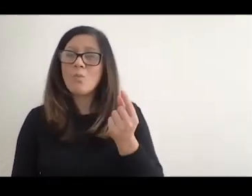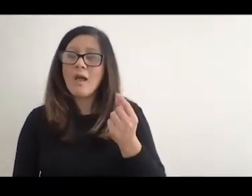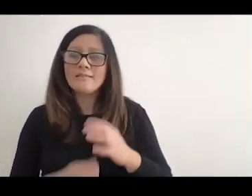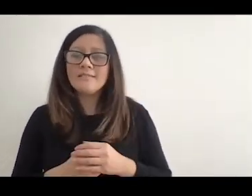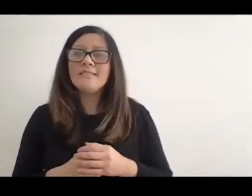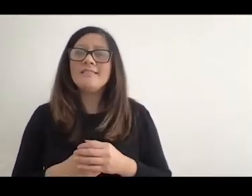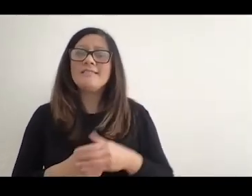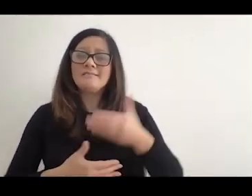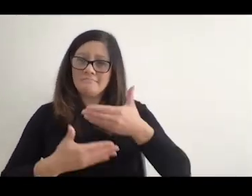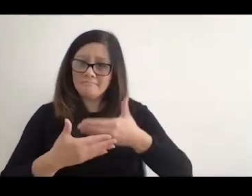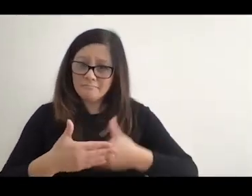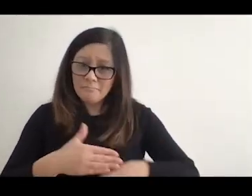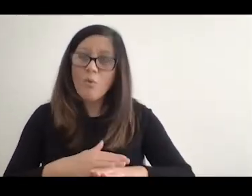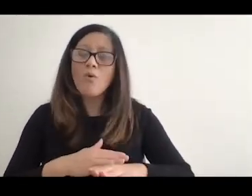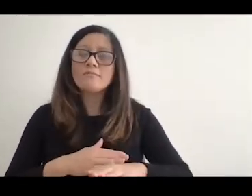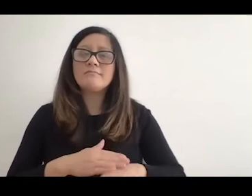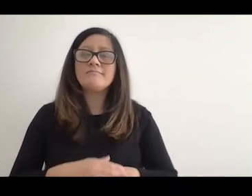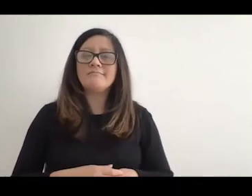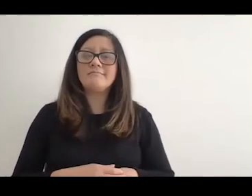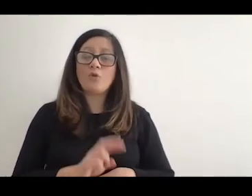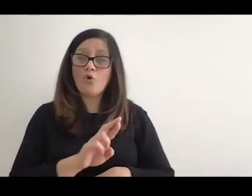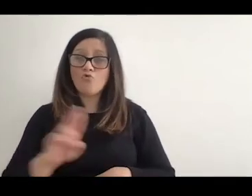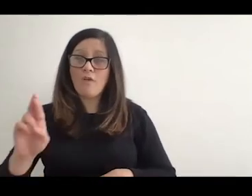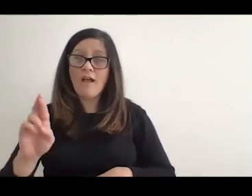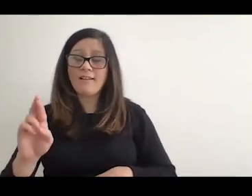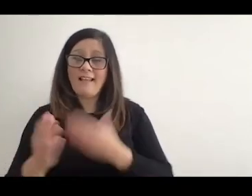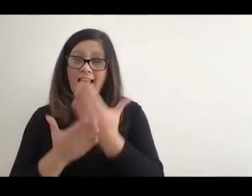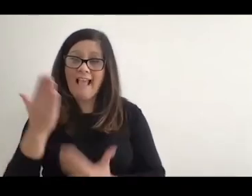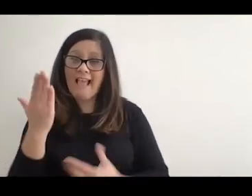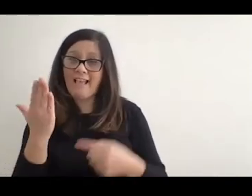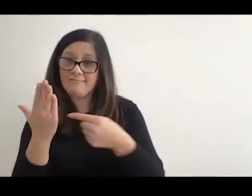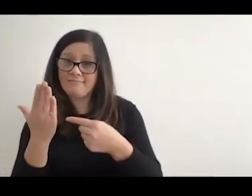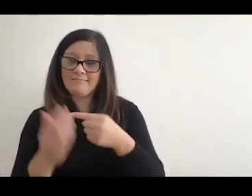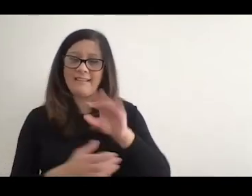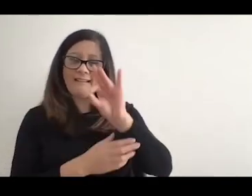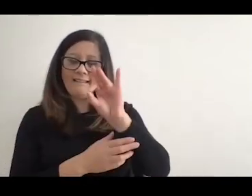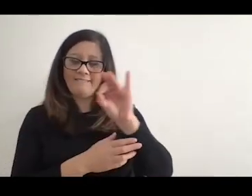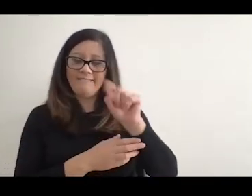Born missing digits on my right hand and feet. And that has informed so much